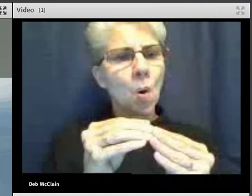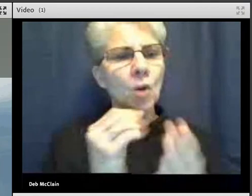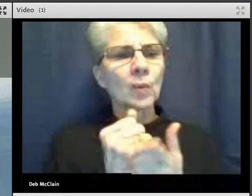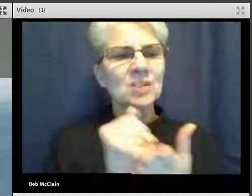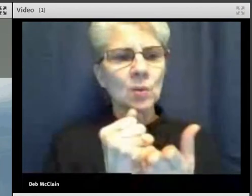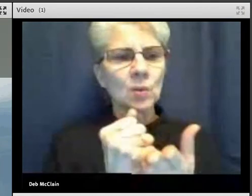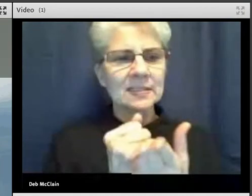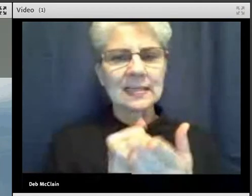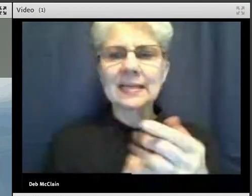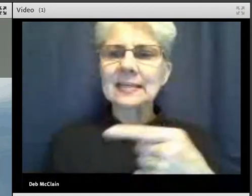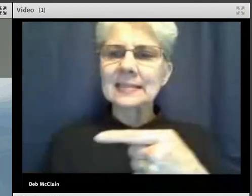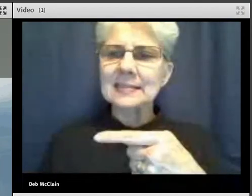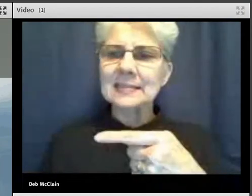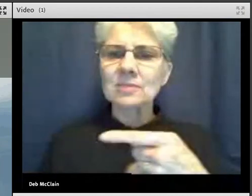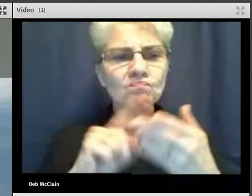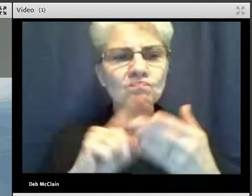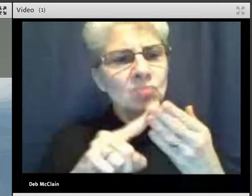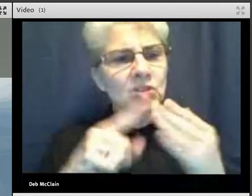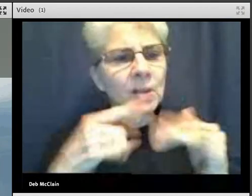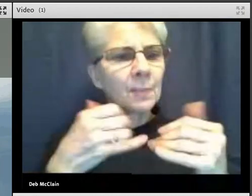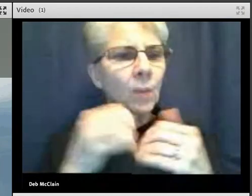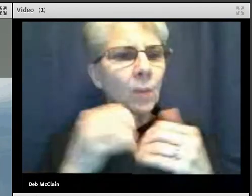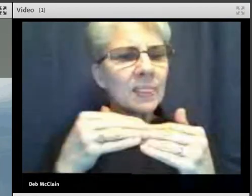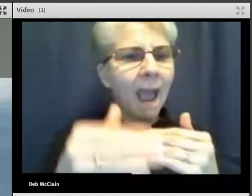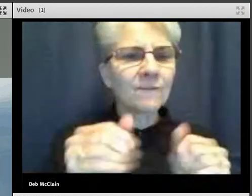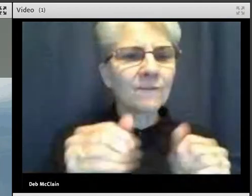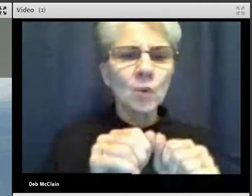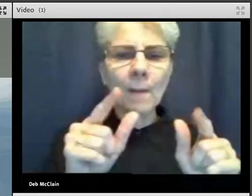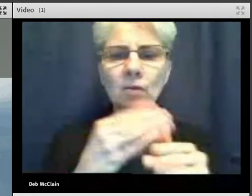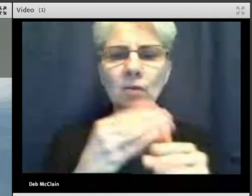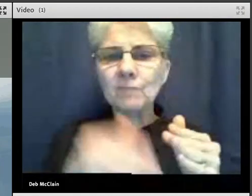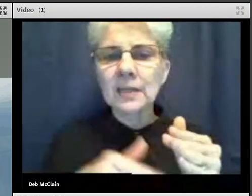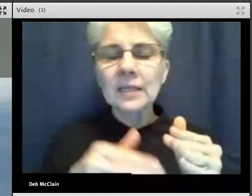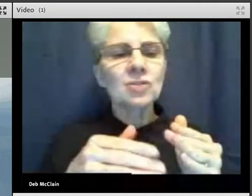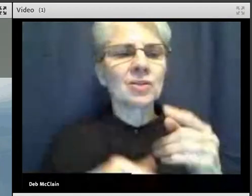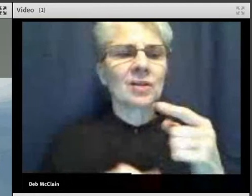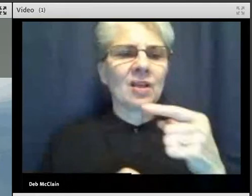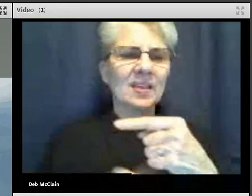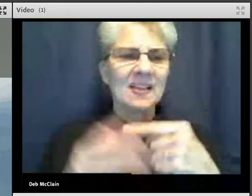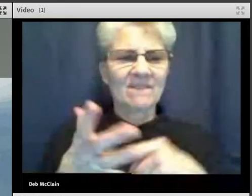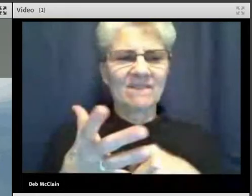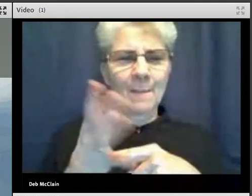I did want to give you a couple more resources to explore and play with afterwards.